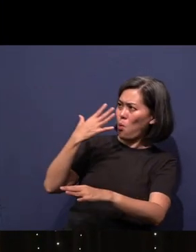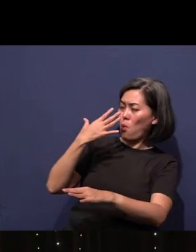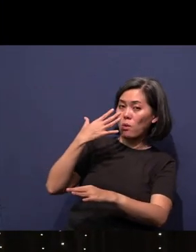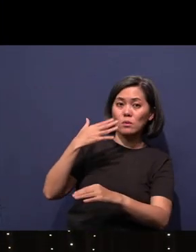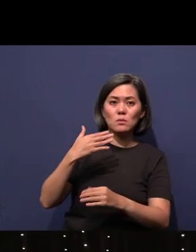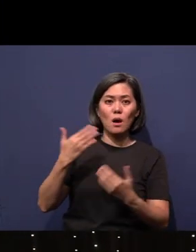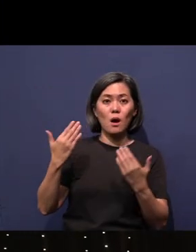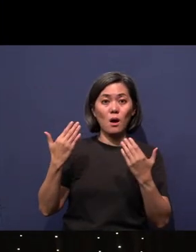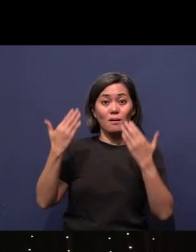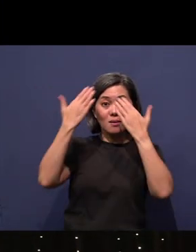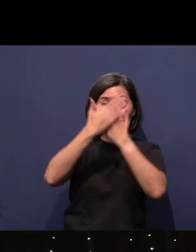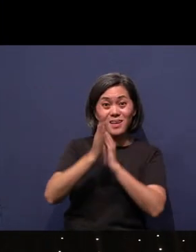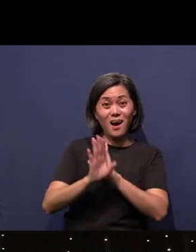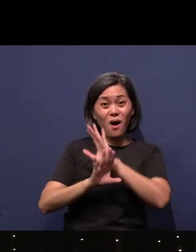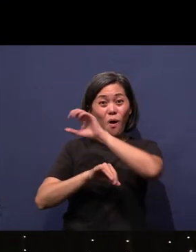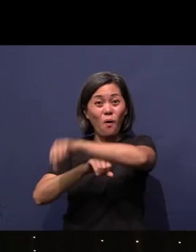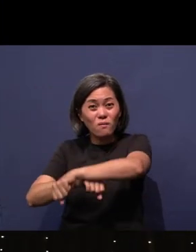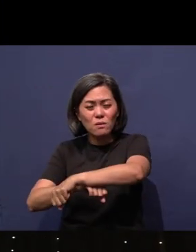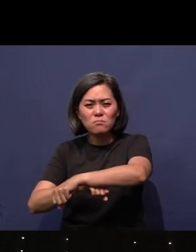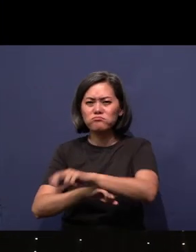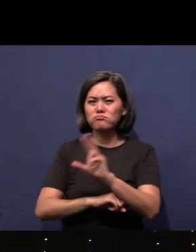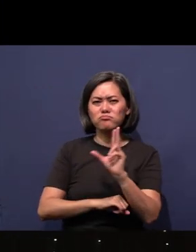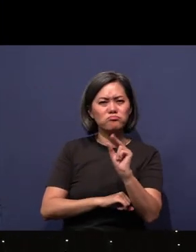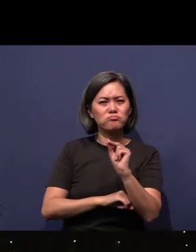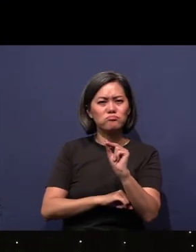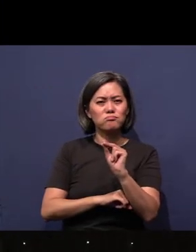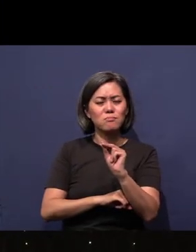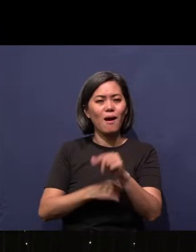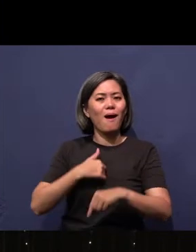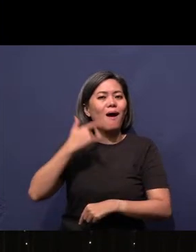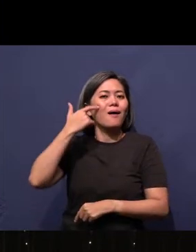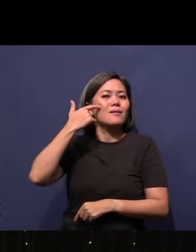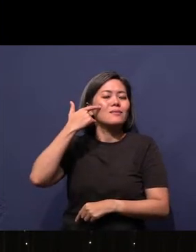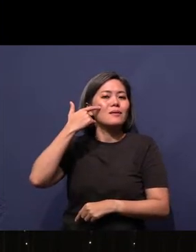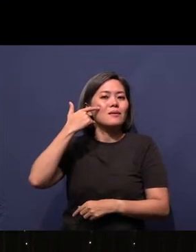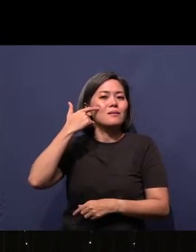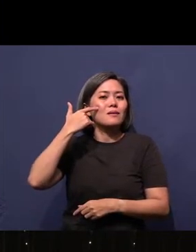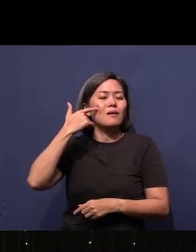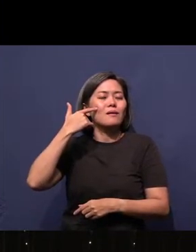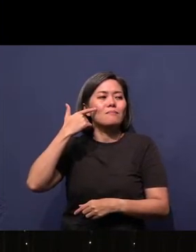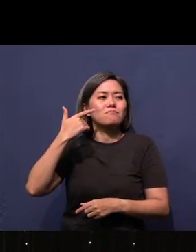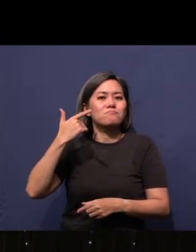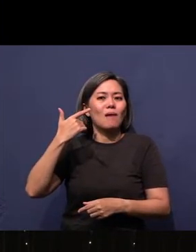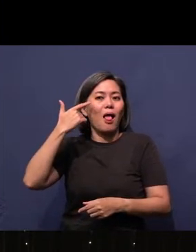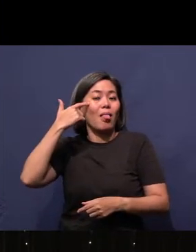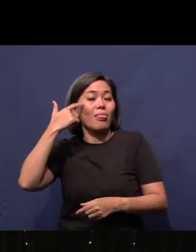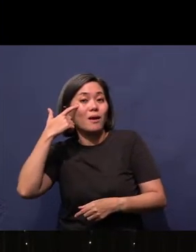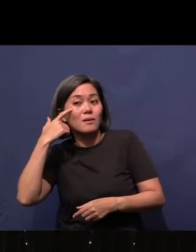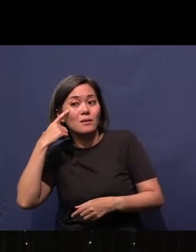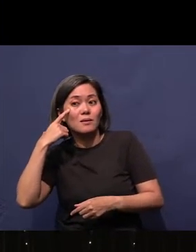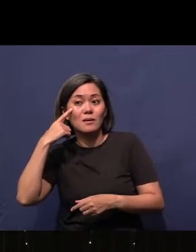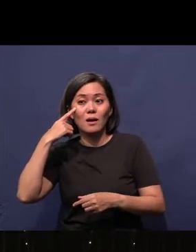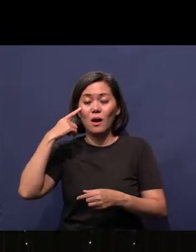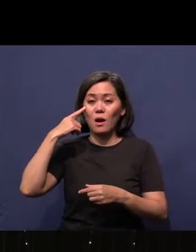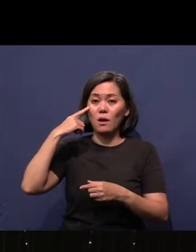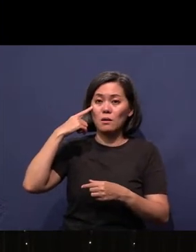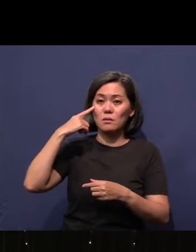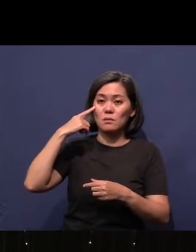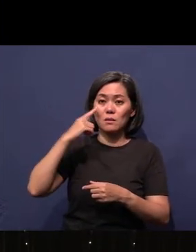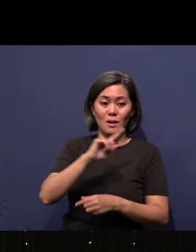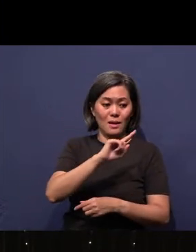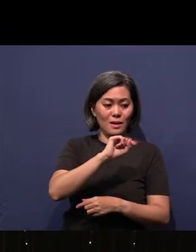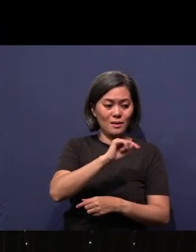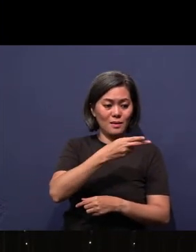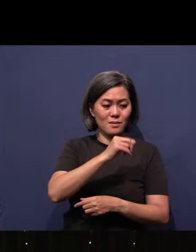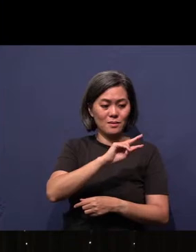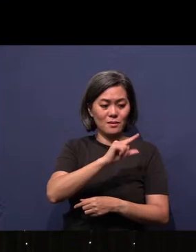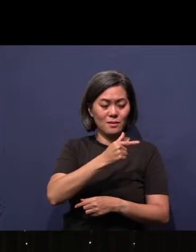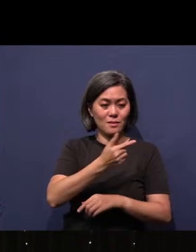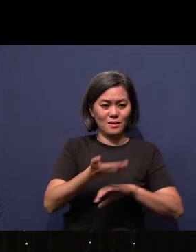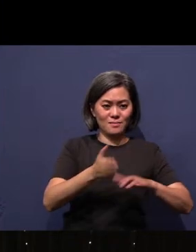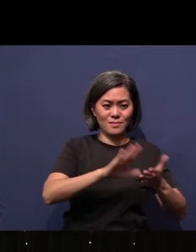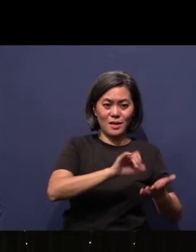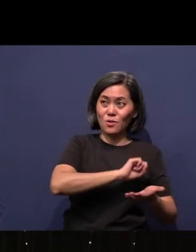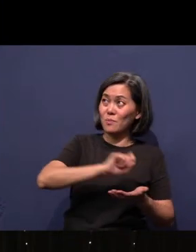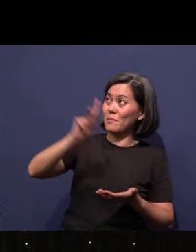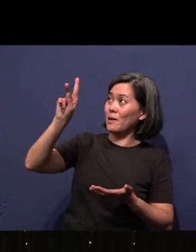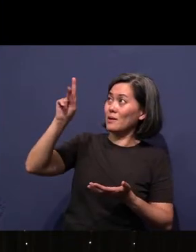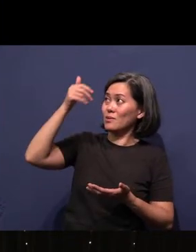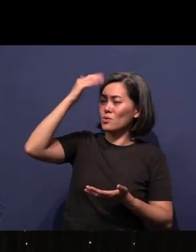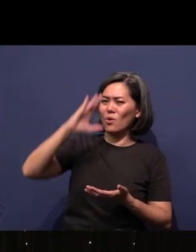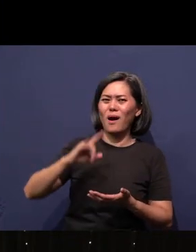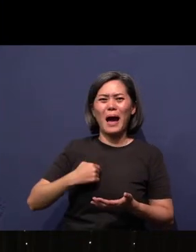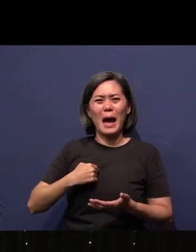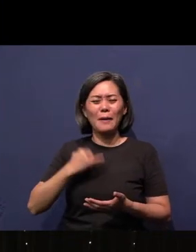As I think of Thang going home to the Lord, I'm somewhat jealous because he can see